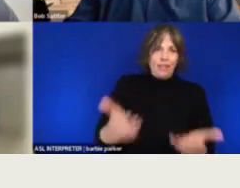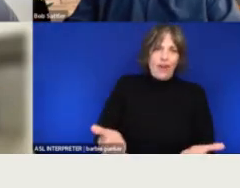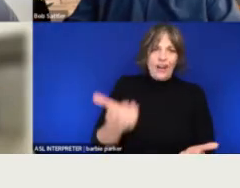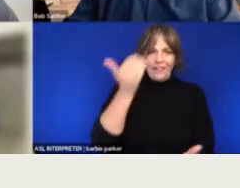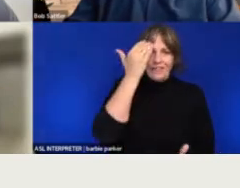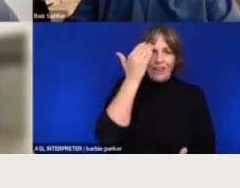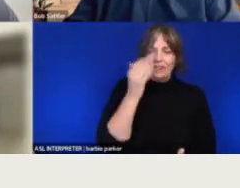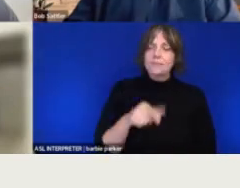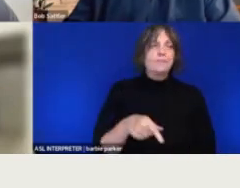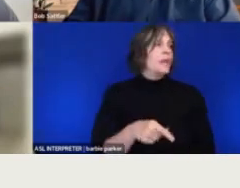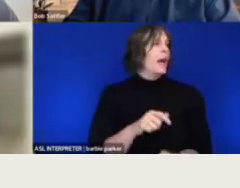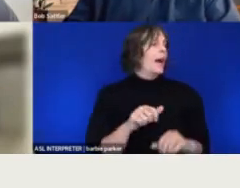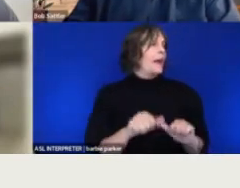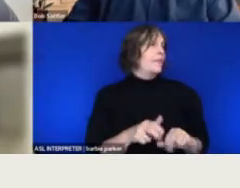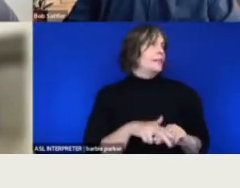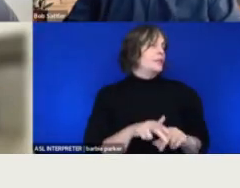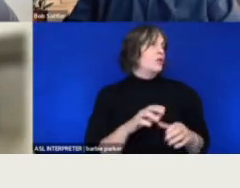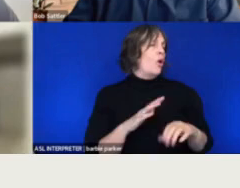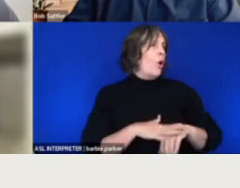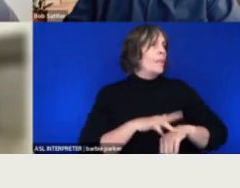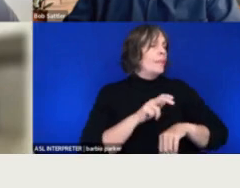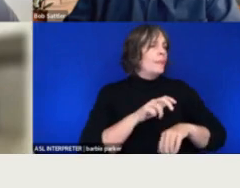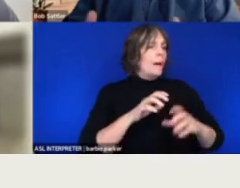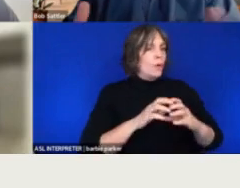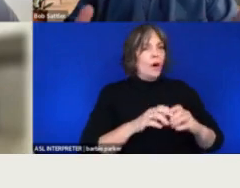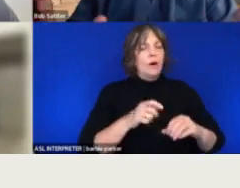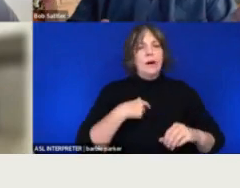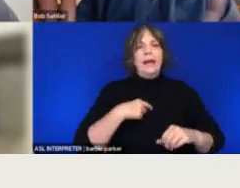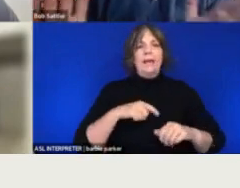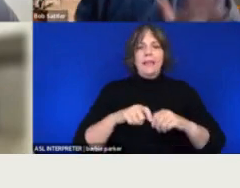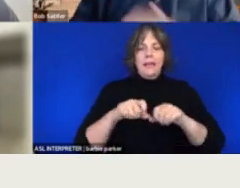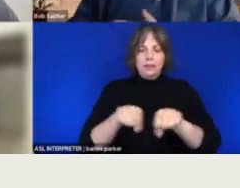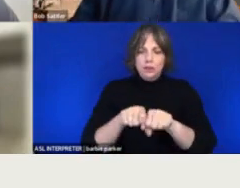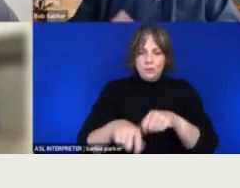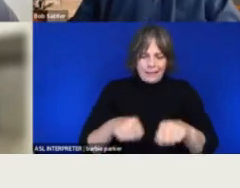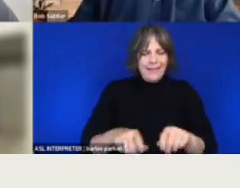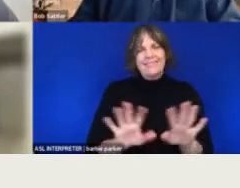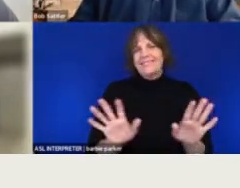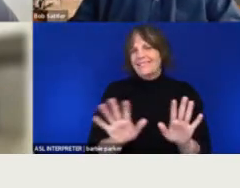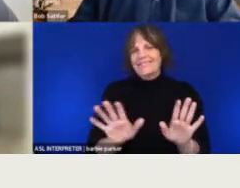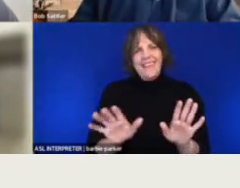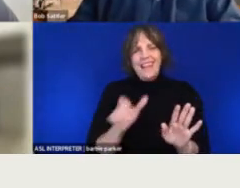the person sit on a ball. Can they use a fork? Can they tie their shoe that you know, that's not what should be in the plan.